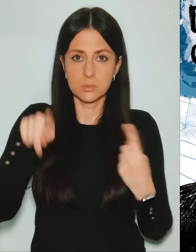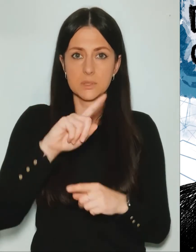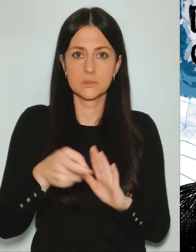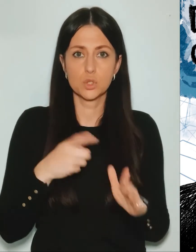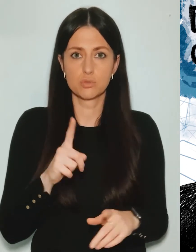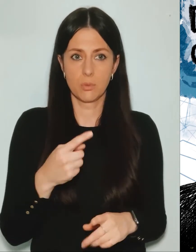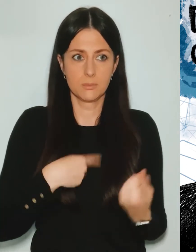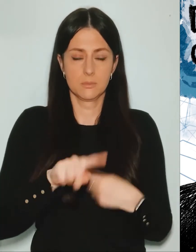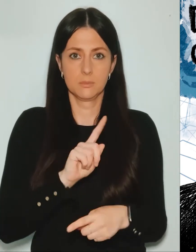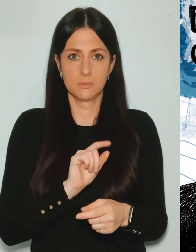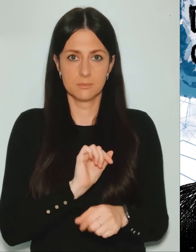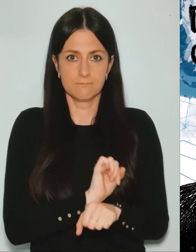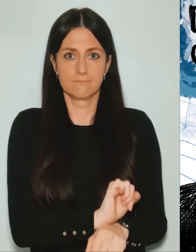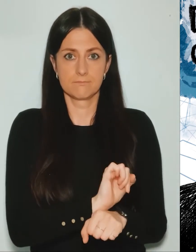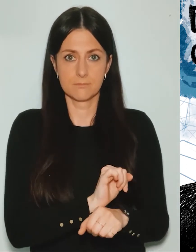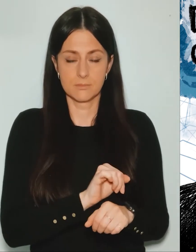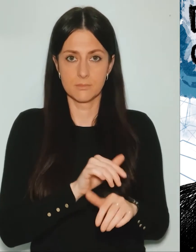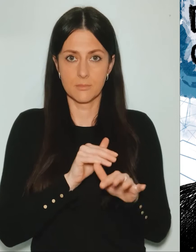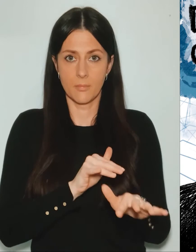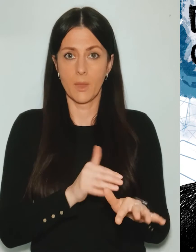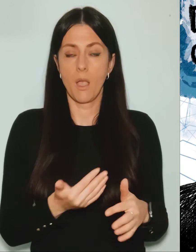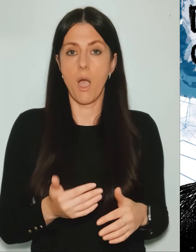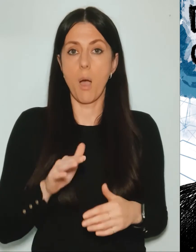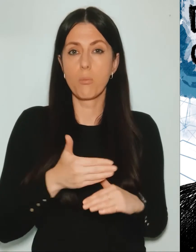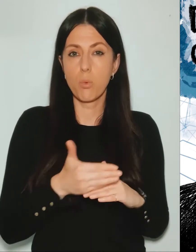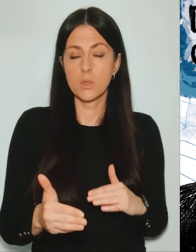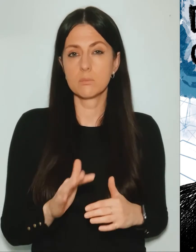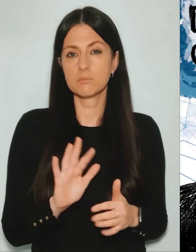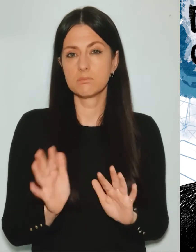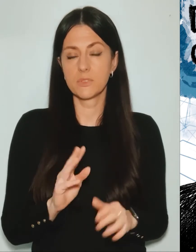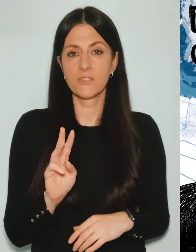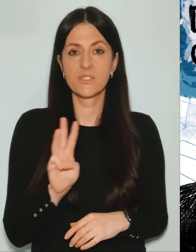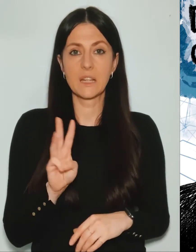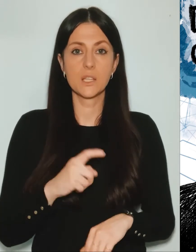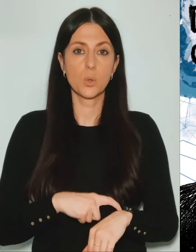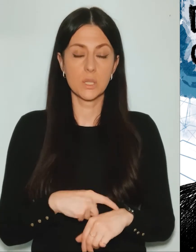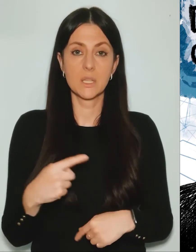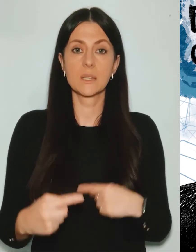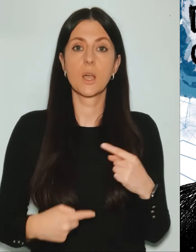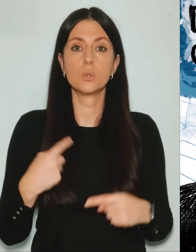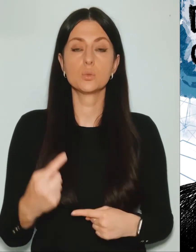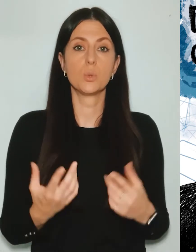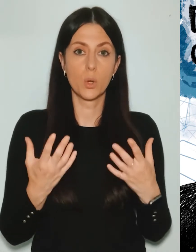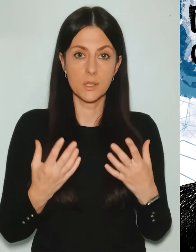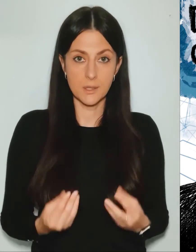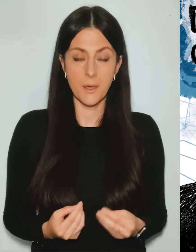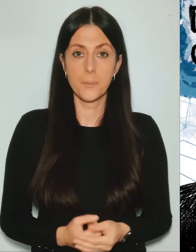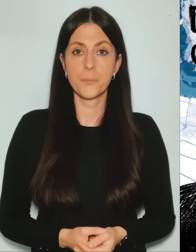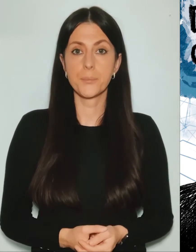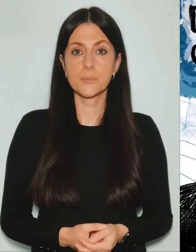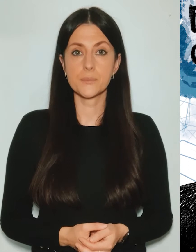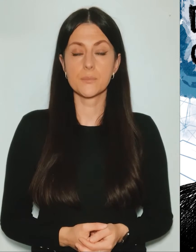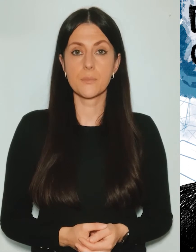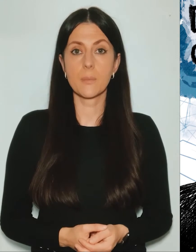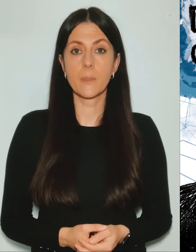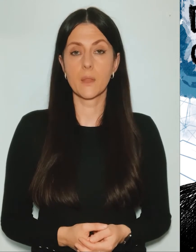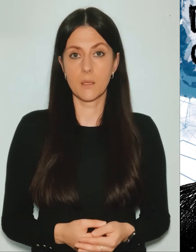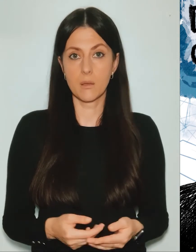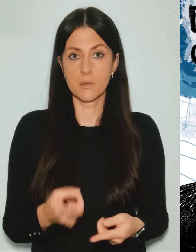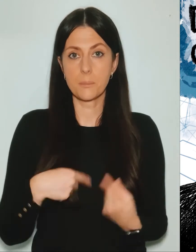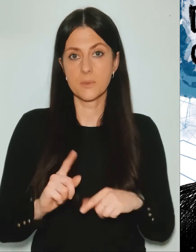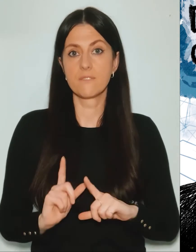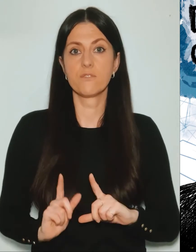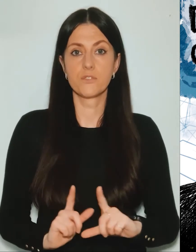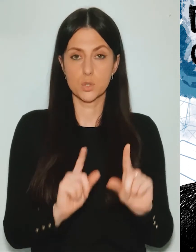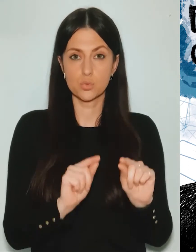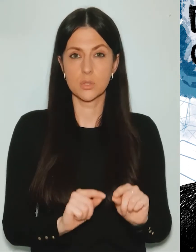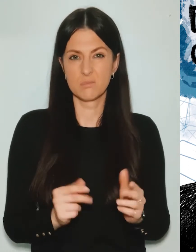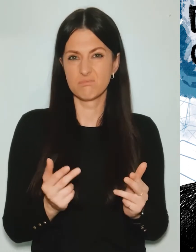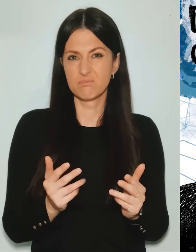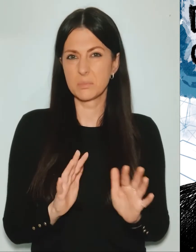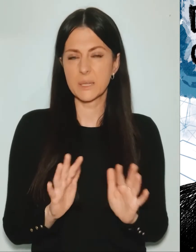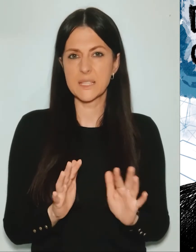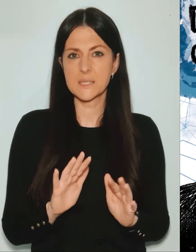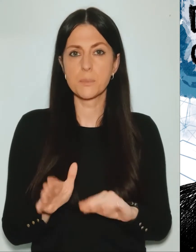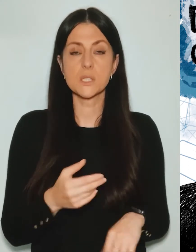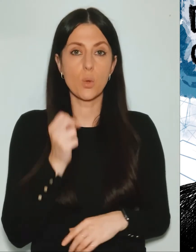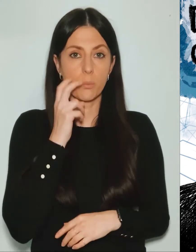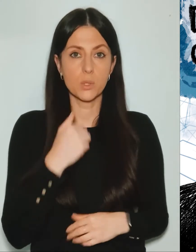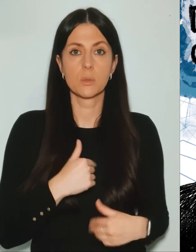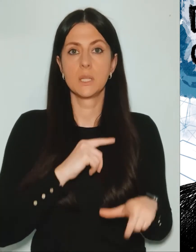And then, at about 3 o'clock the next day, we left. Yes, sometime in the afternoon we went to Zaporizhzhya.